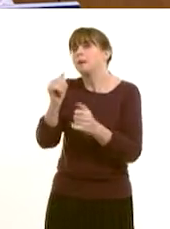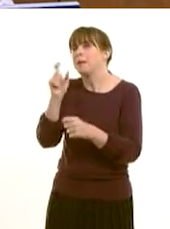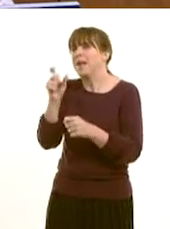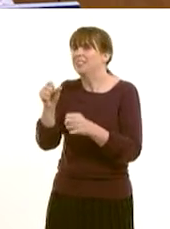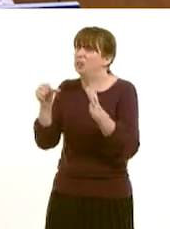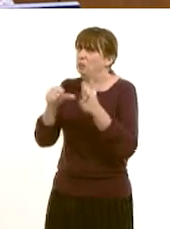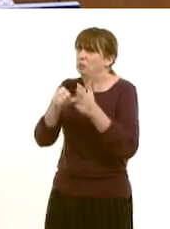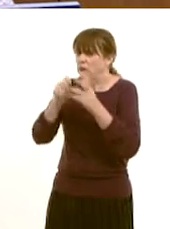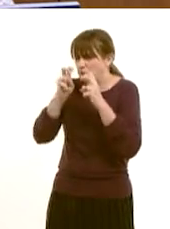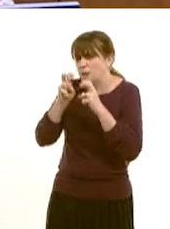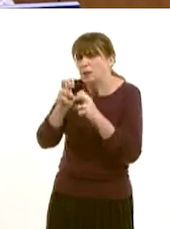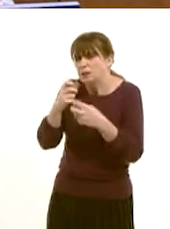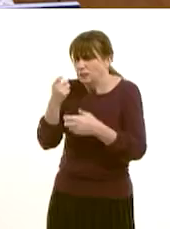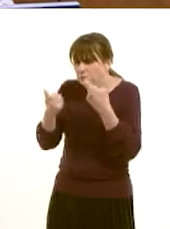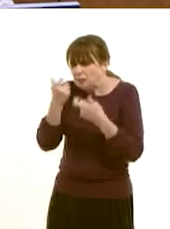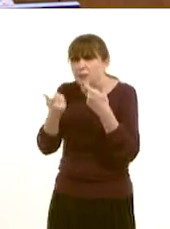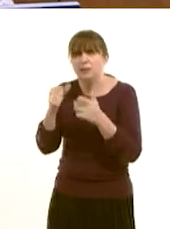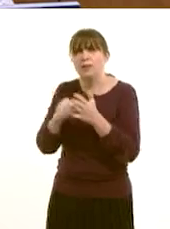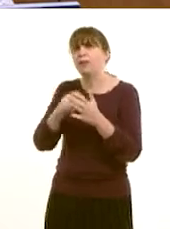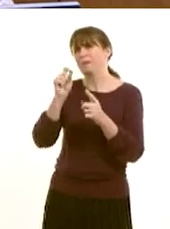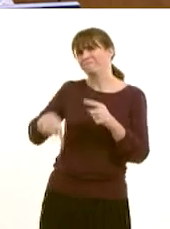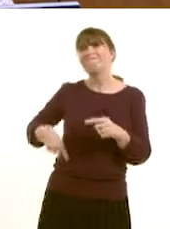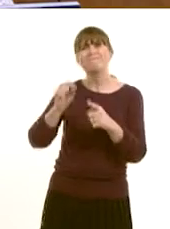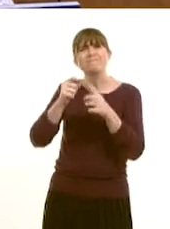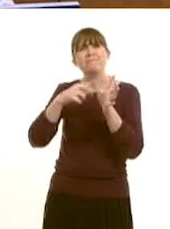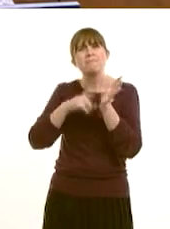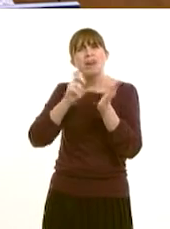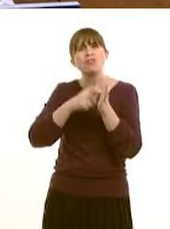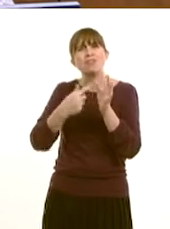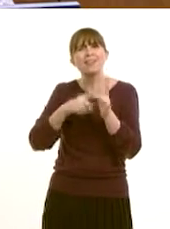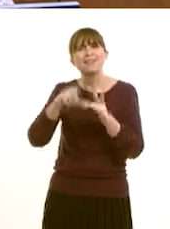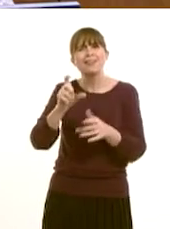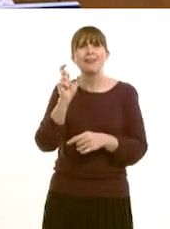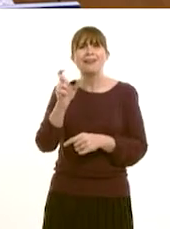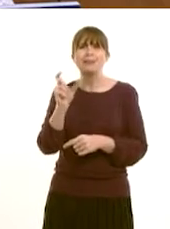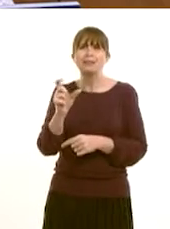Pancreatic cancer is a particular issue, as we know, because the symptoms can be so general